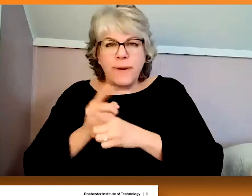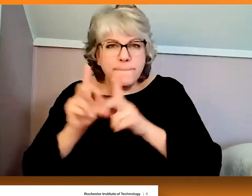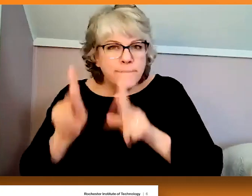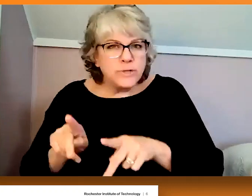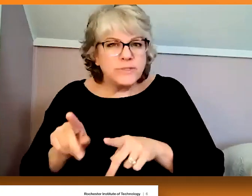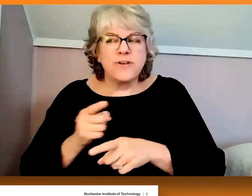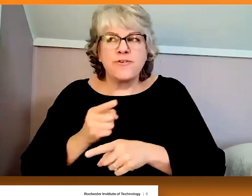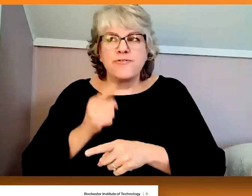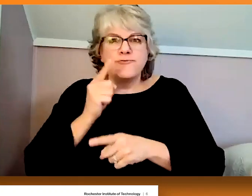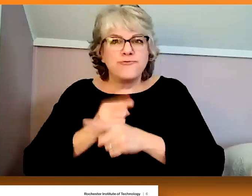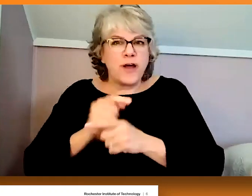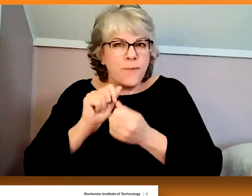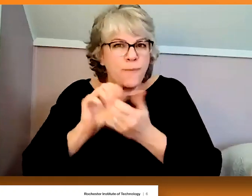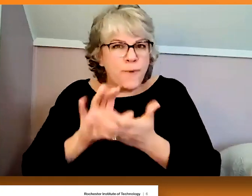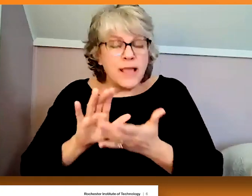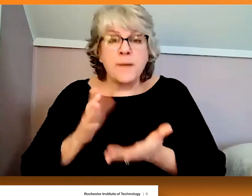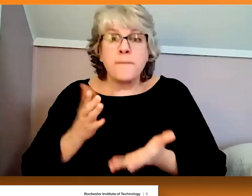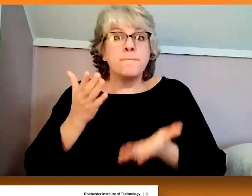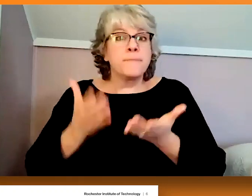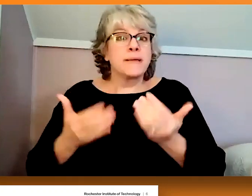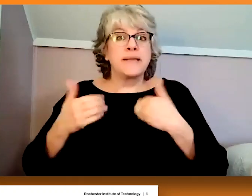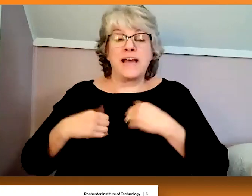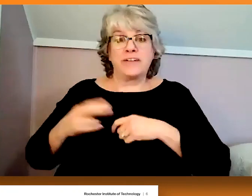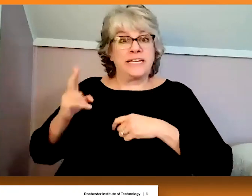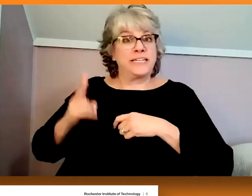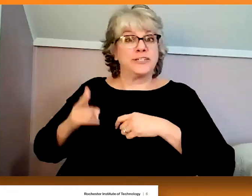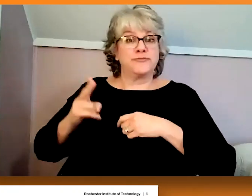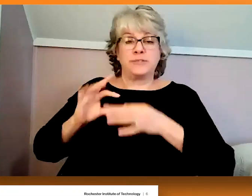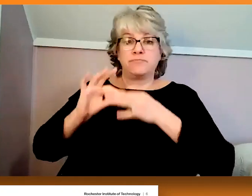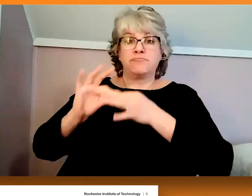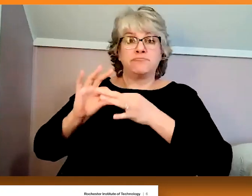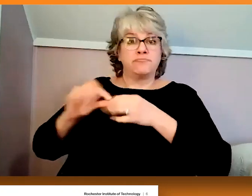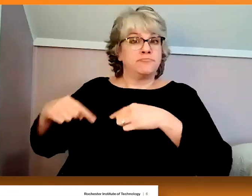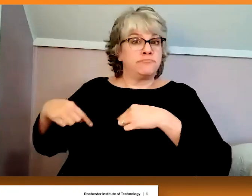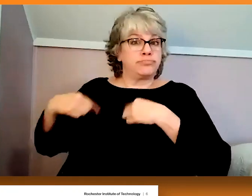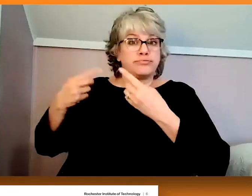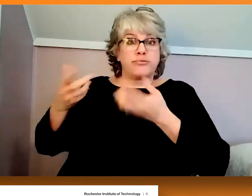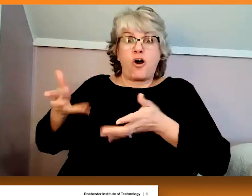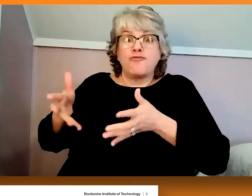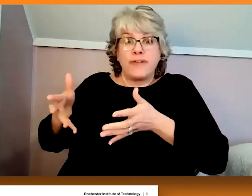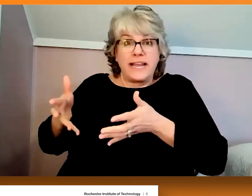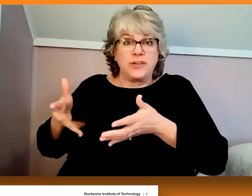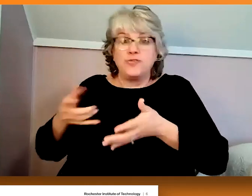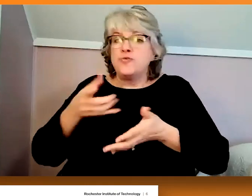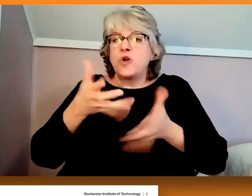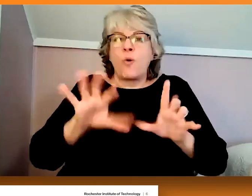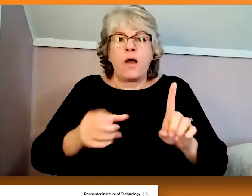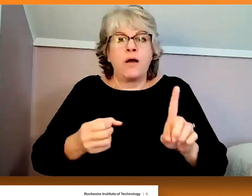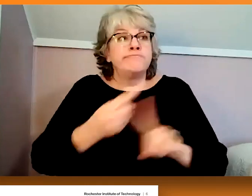very strong relationships with a lot of foundations. So work with them, and like I said,